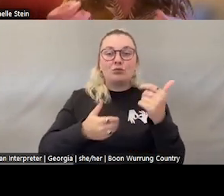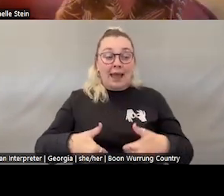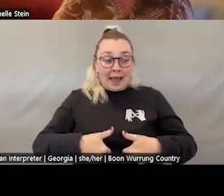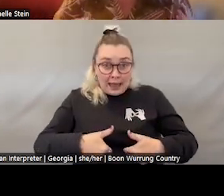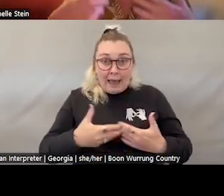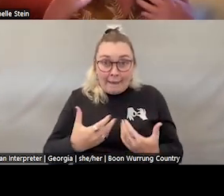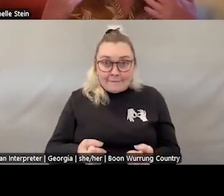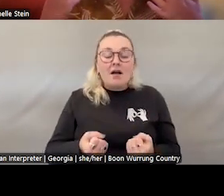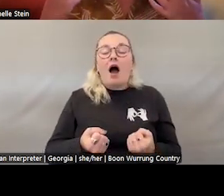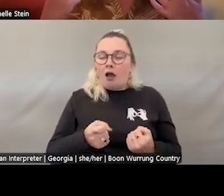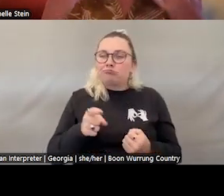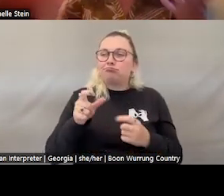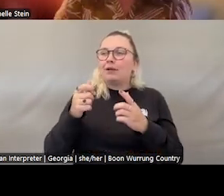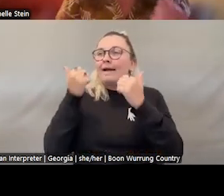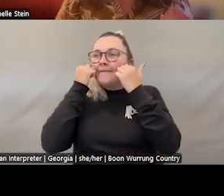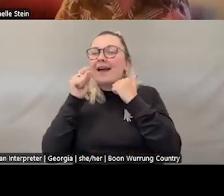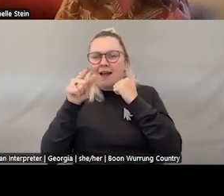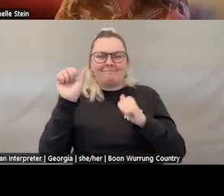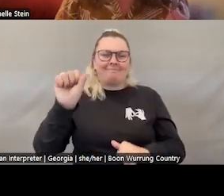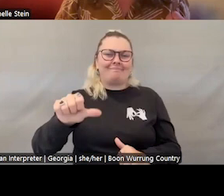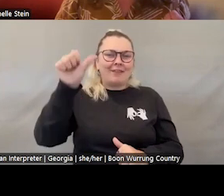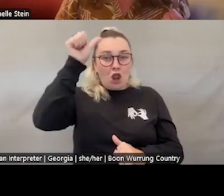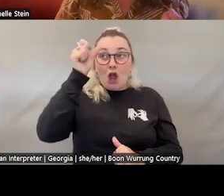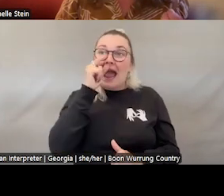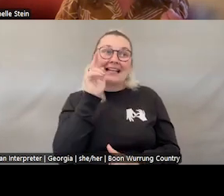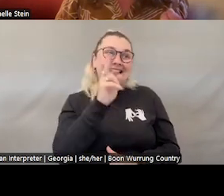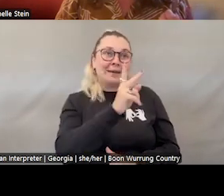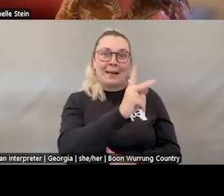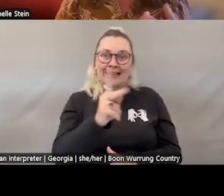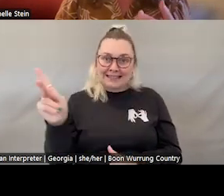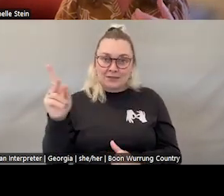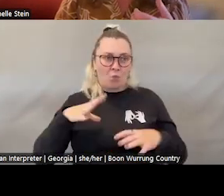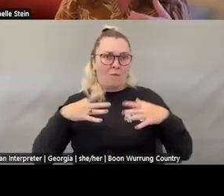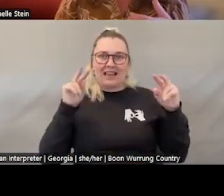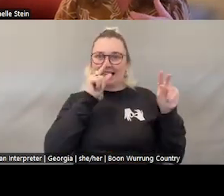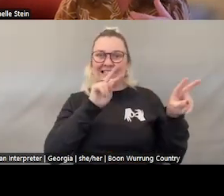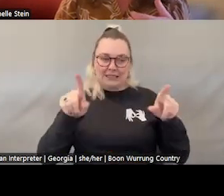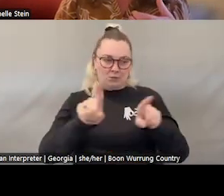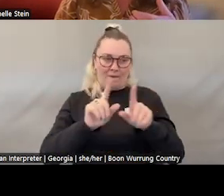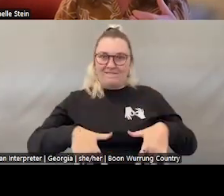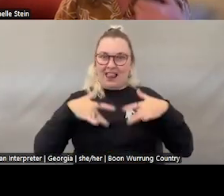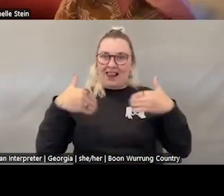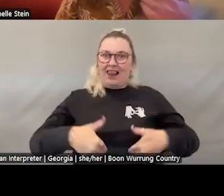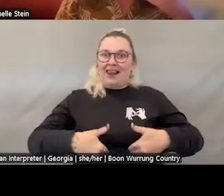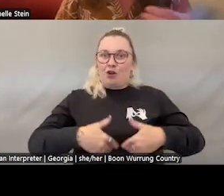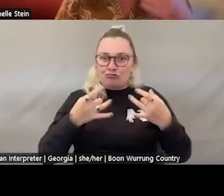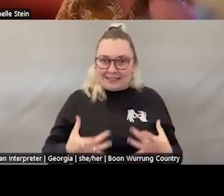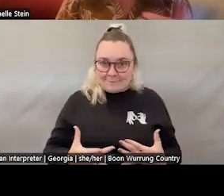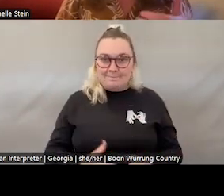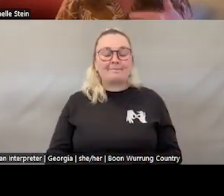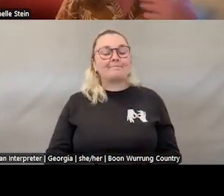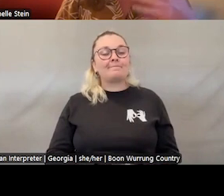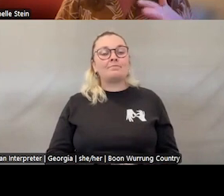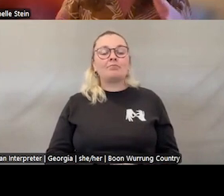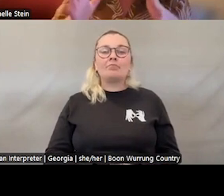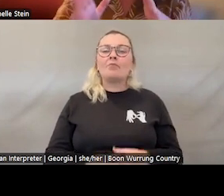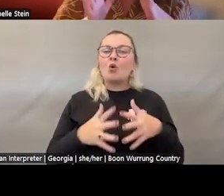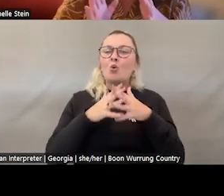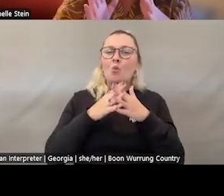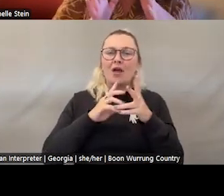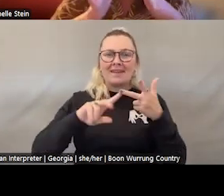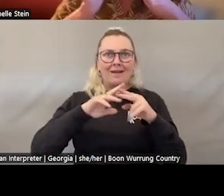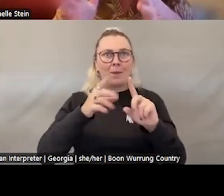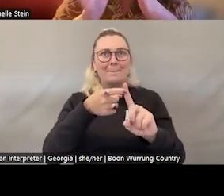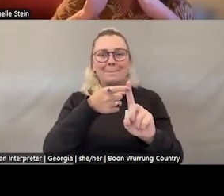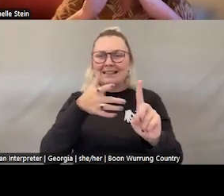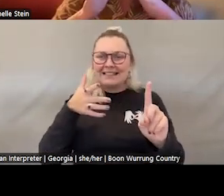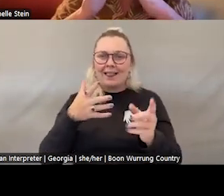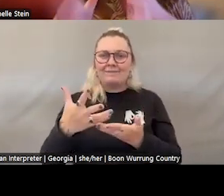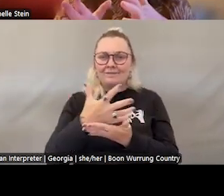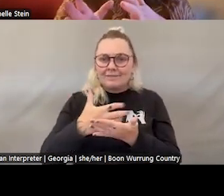on those hunches, to see those patterns. If you have a particular fundraising strategy